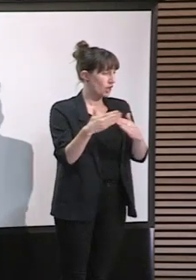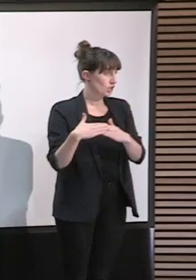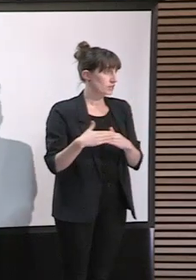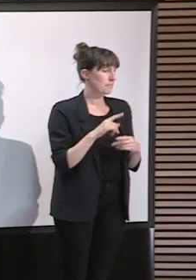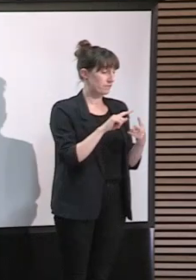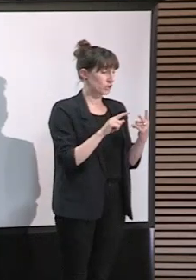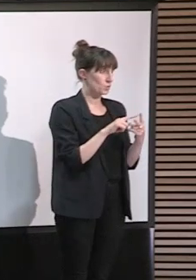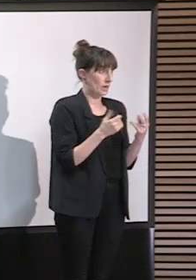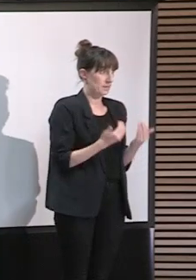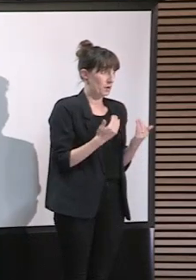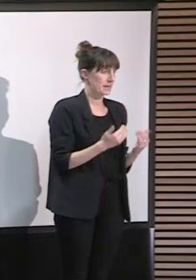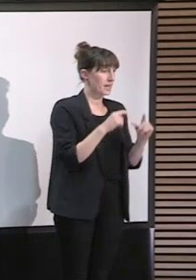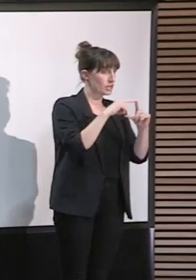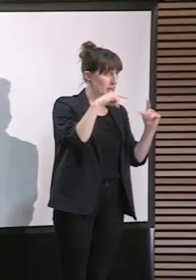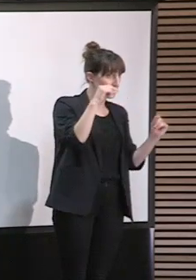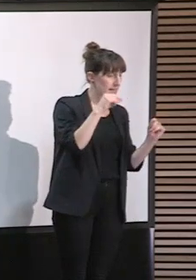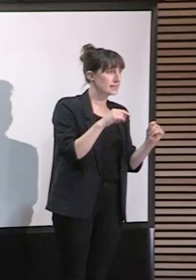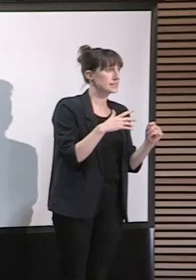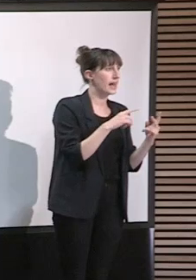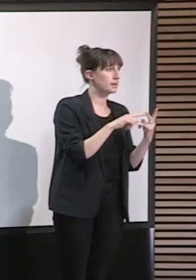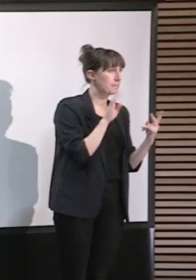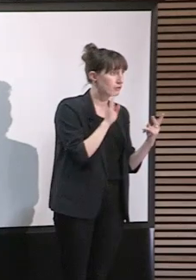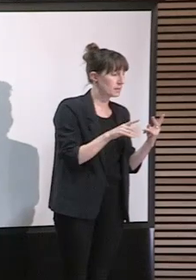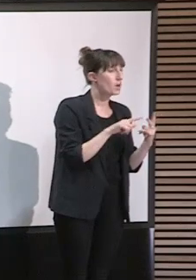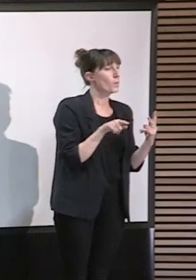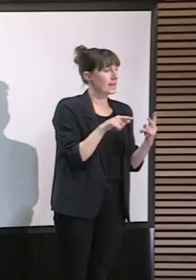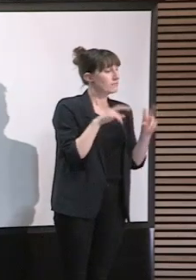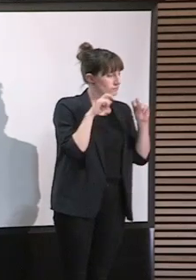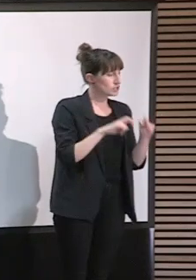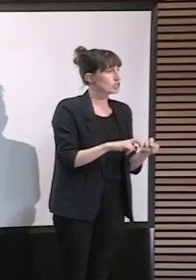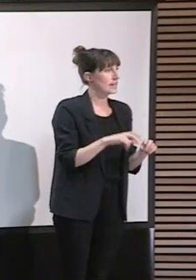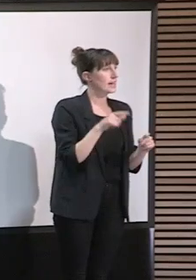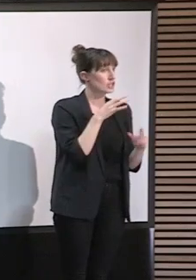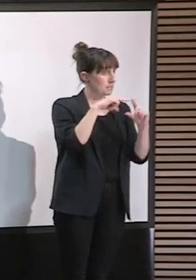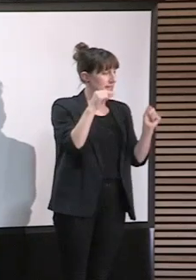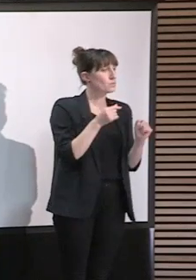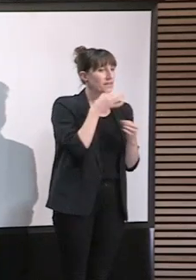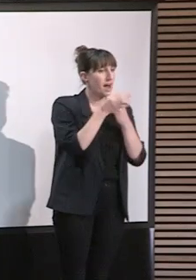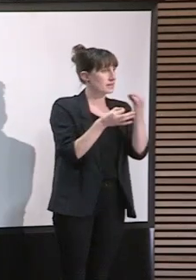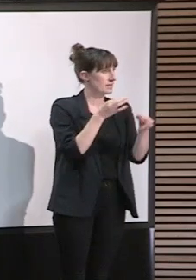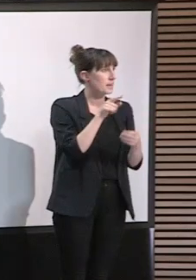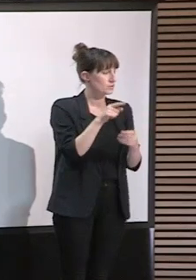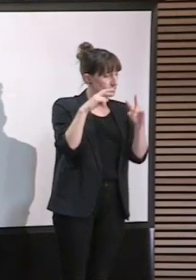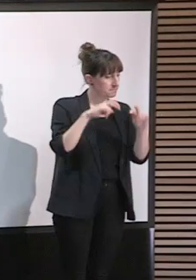was an old infection or there was an error in the reporting. The two currently I understand